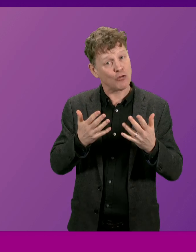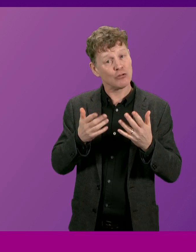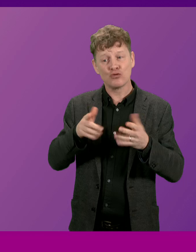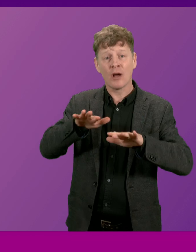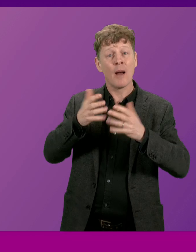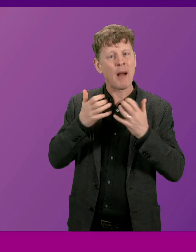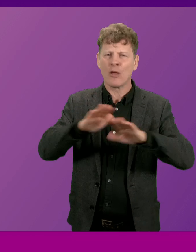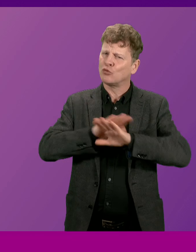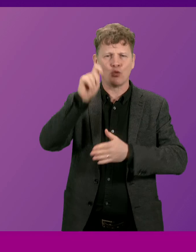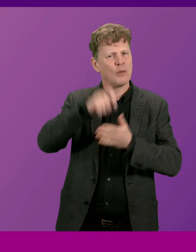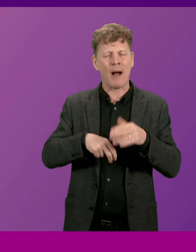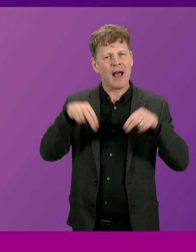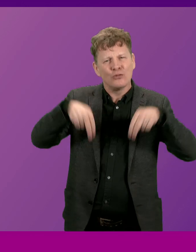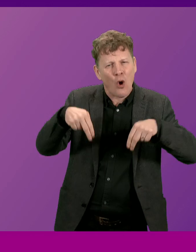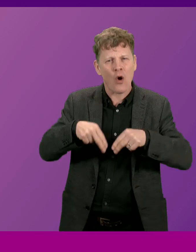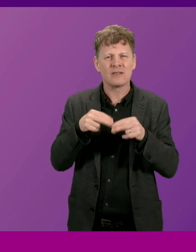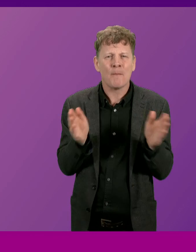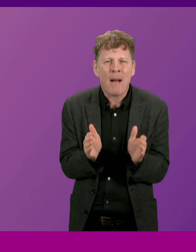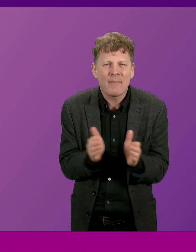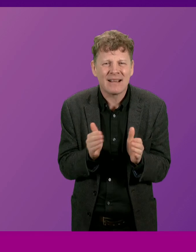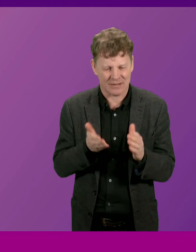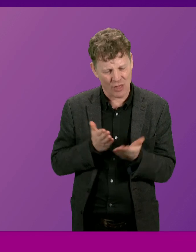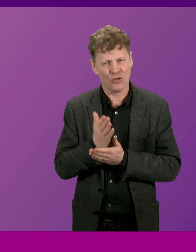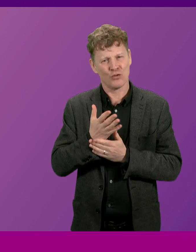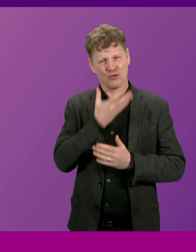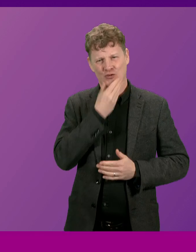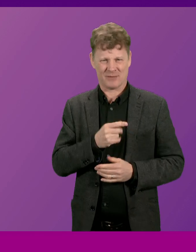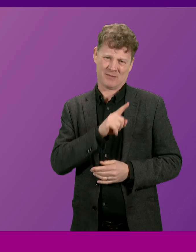puppies or dogs during the festive period, in light of the reported possibility that